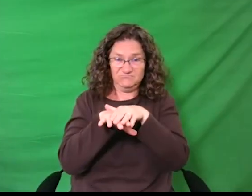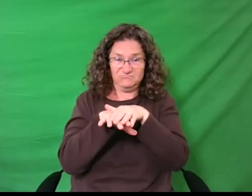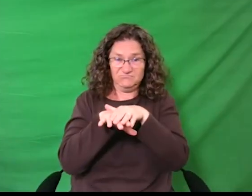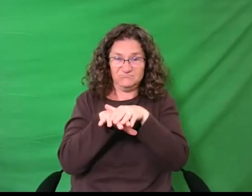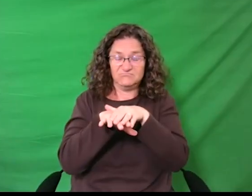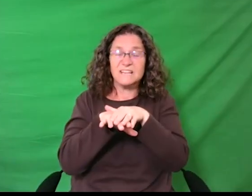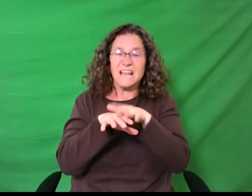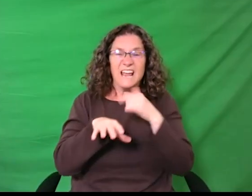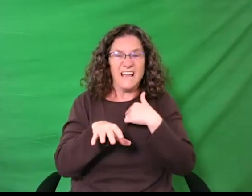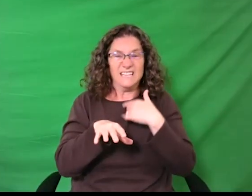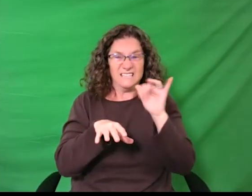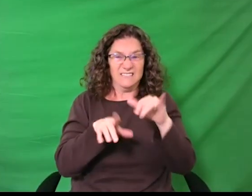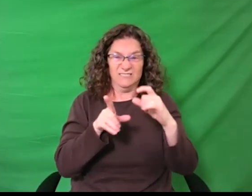the terms interchangeably.